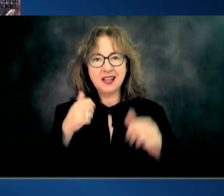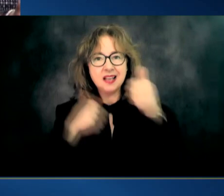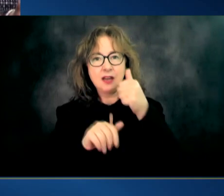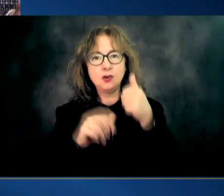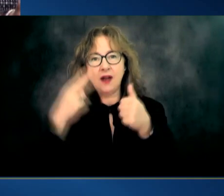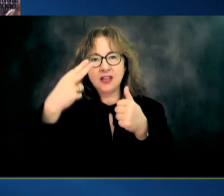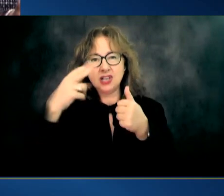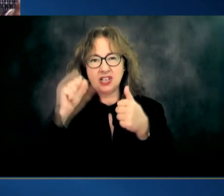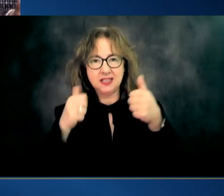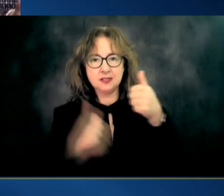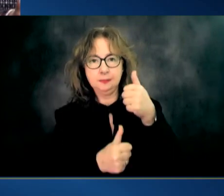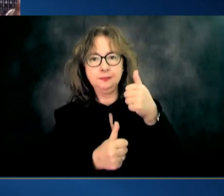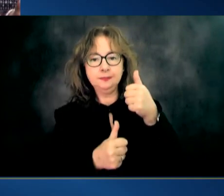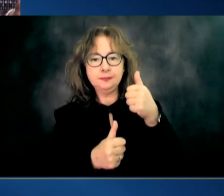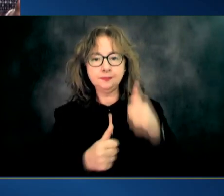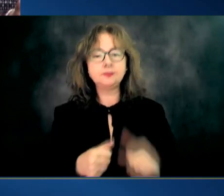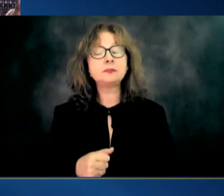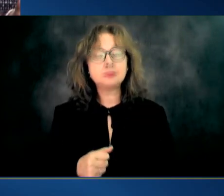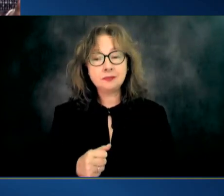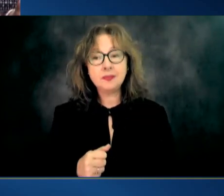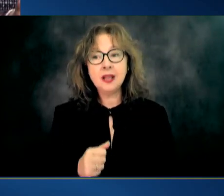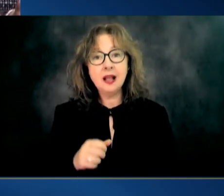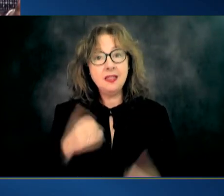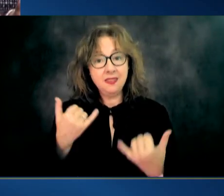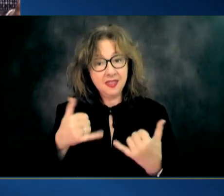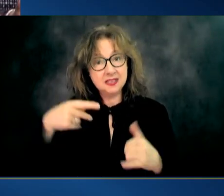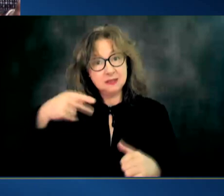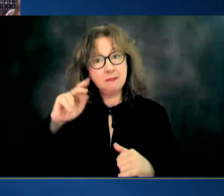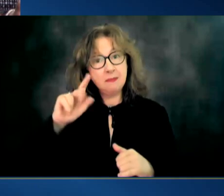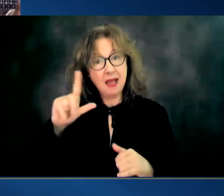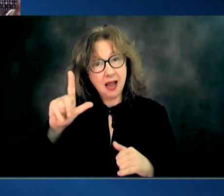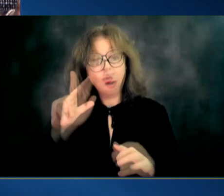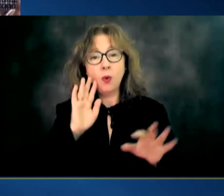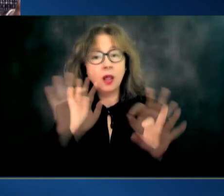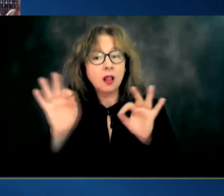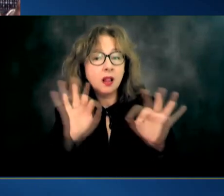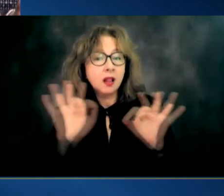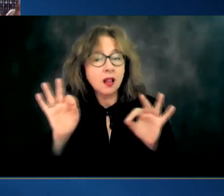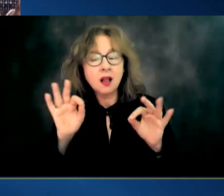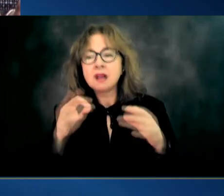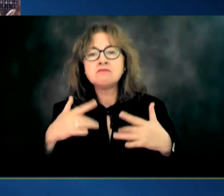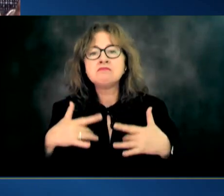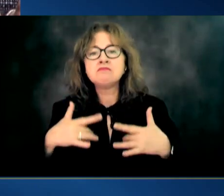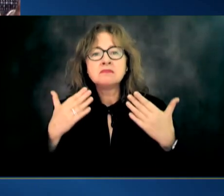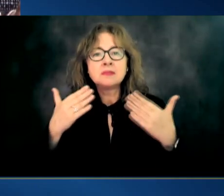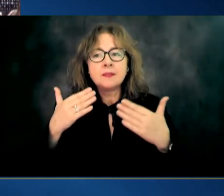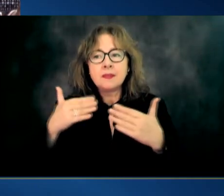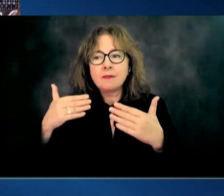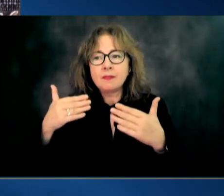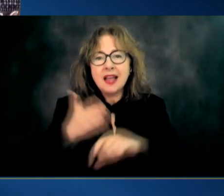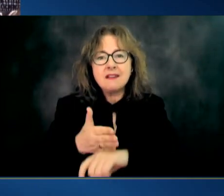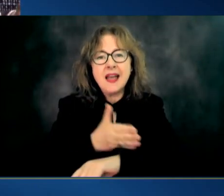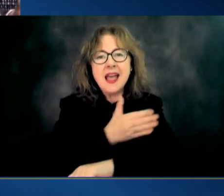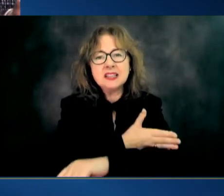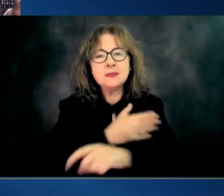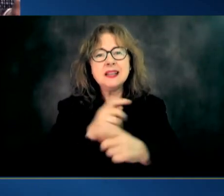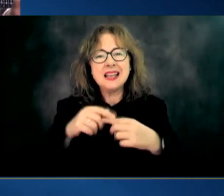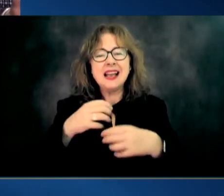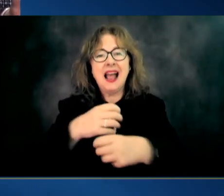As you just heard, the panel we're about to talk about now is about advancements in access to care.